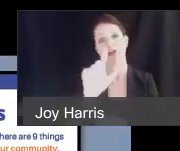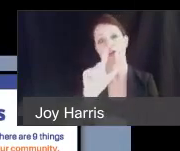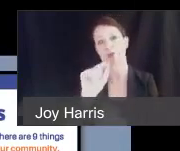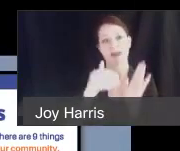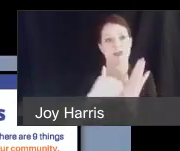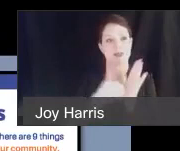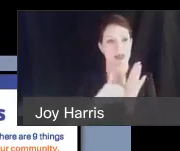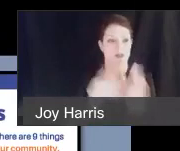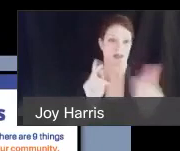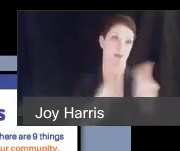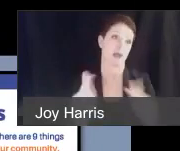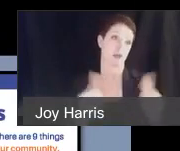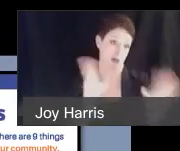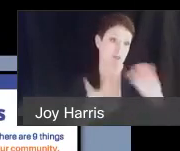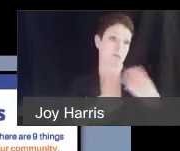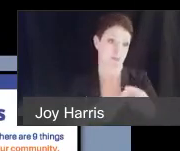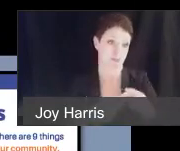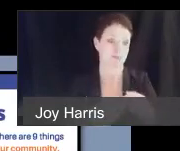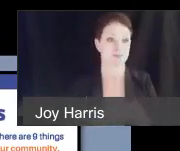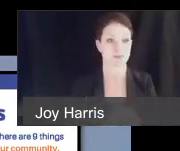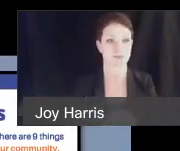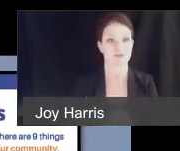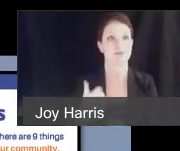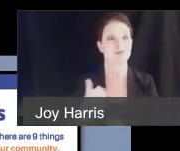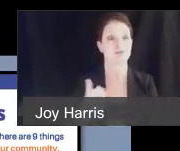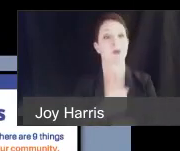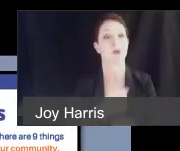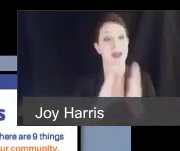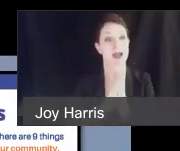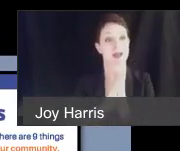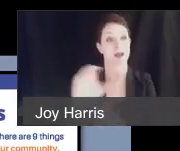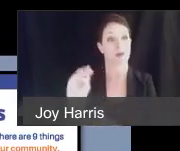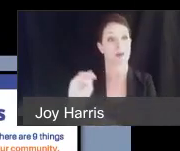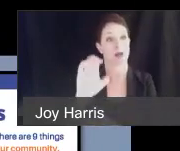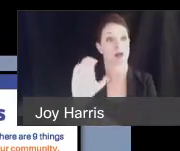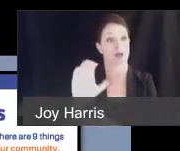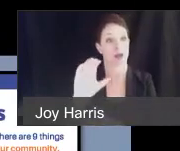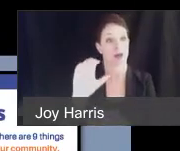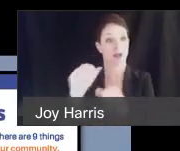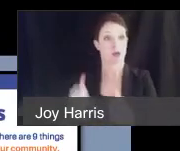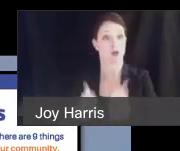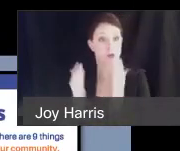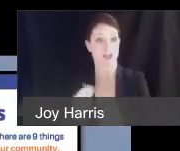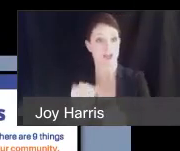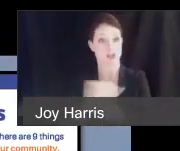individuals. We ask that Montgomery County residents and workers visit our website to learn